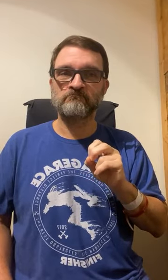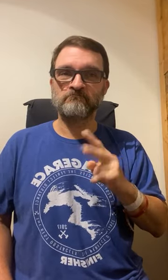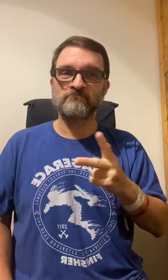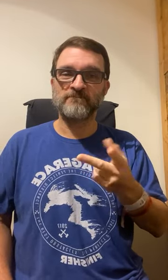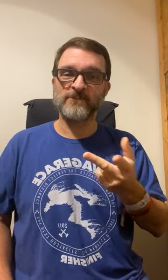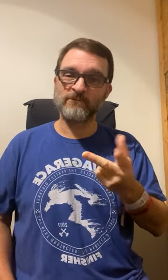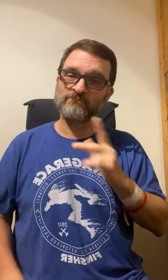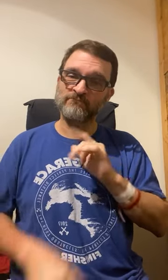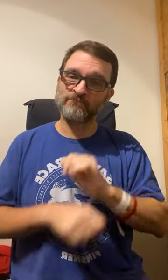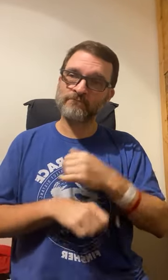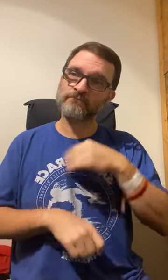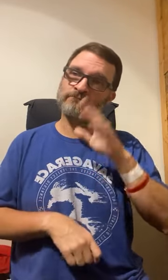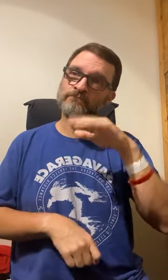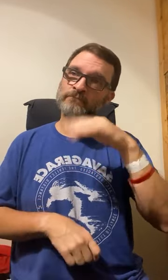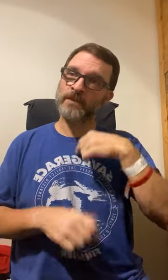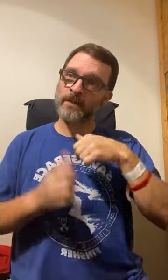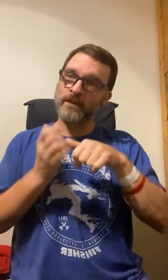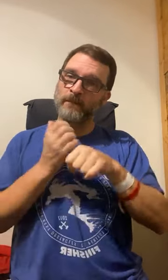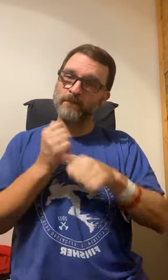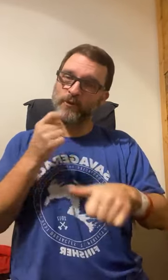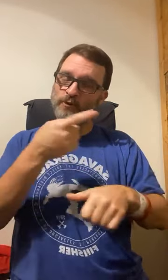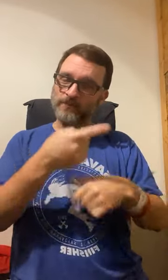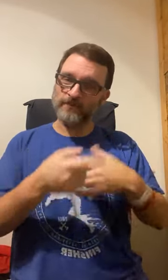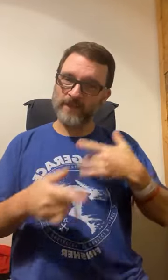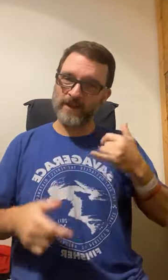I said oh ok. I did tell the nurse I did poop.